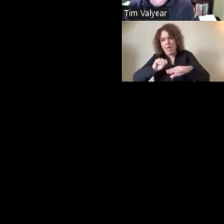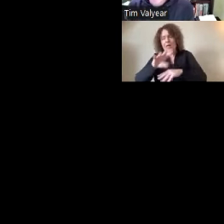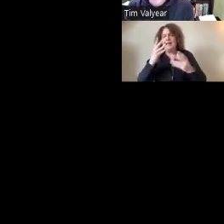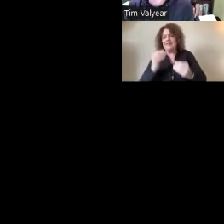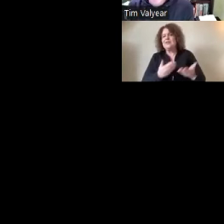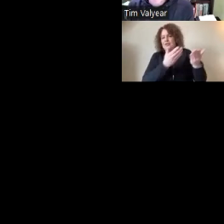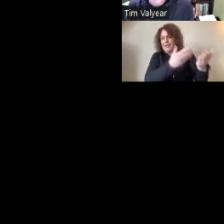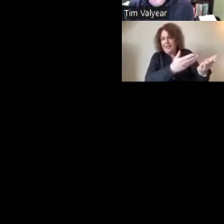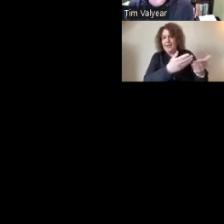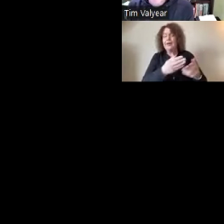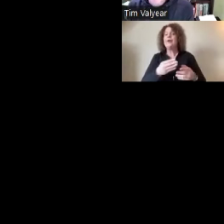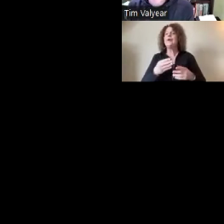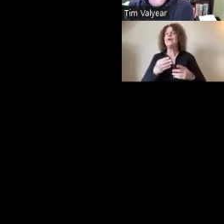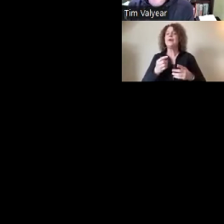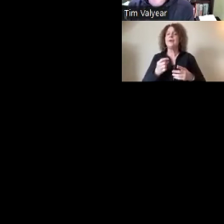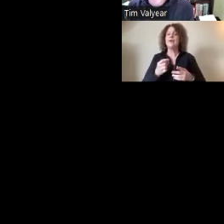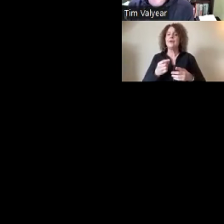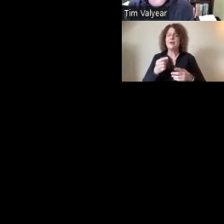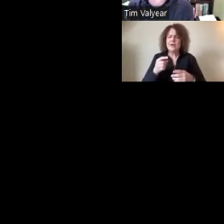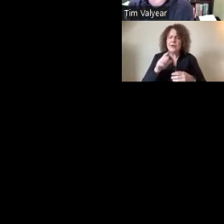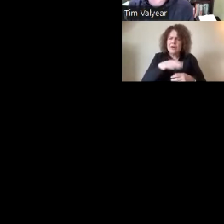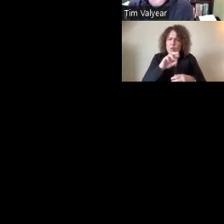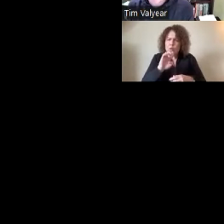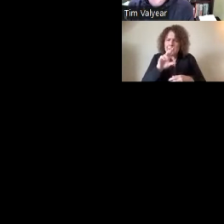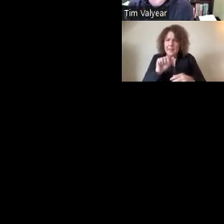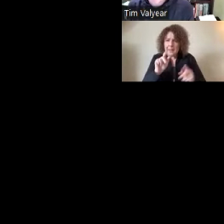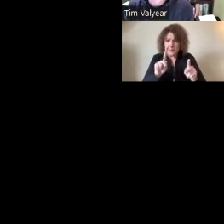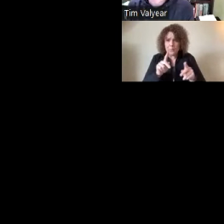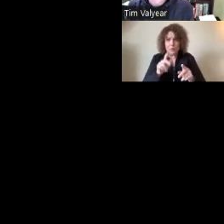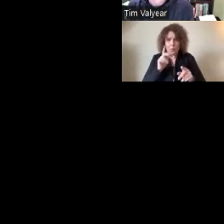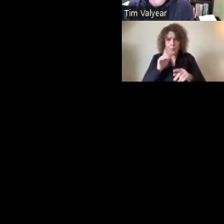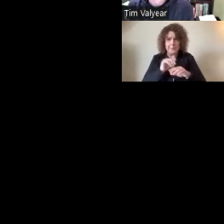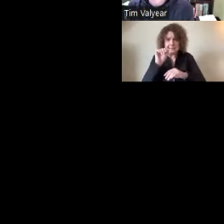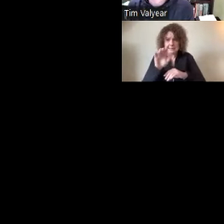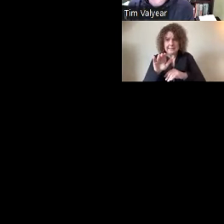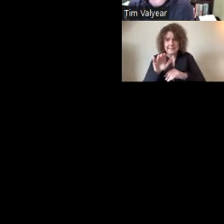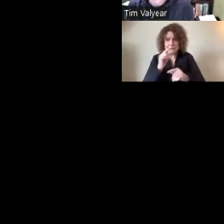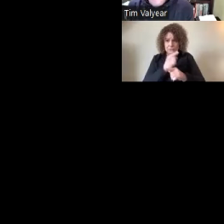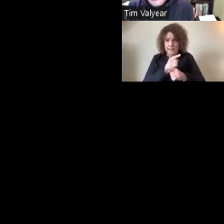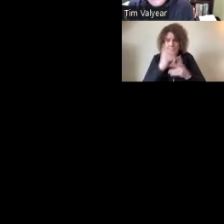if you meet that criteria that I know it was a lot of slides I went through, but it's there. They all get a